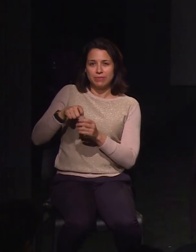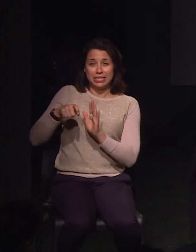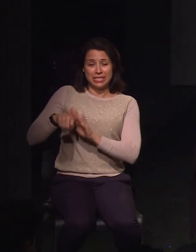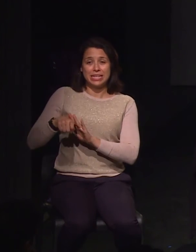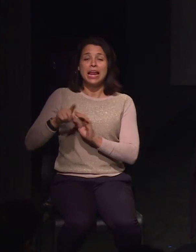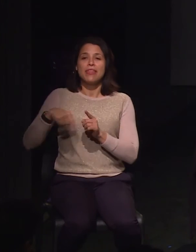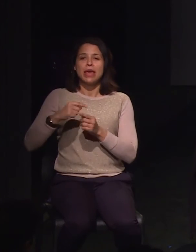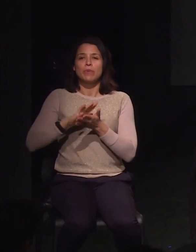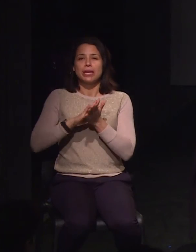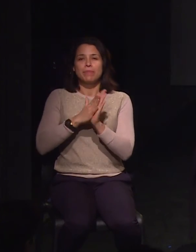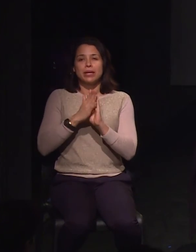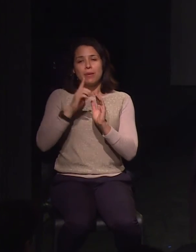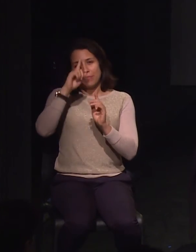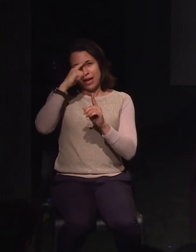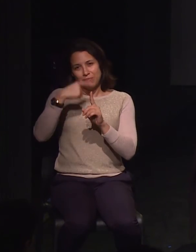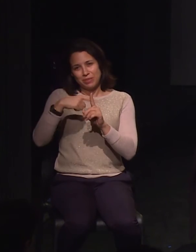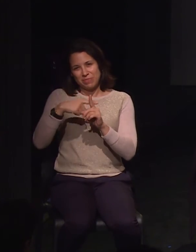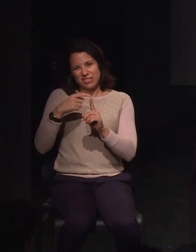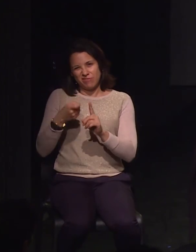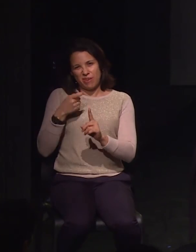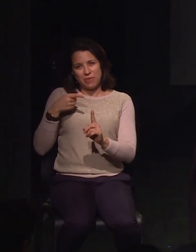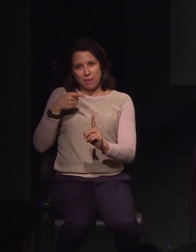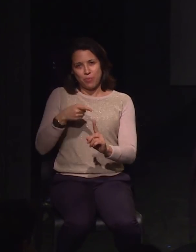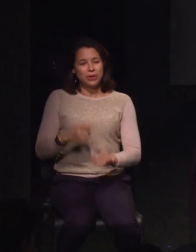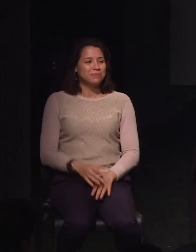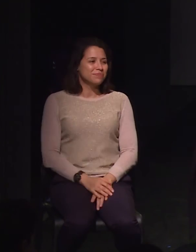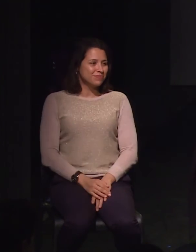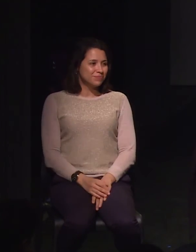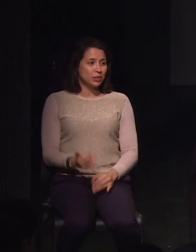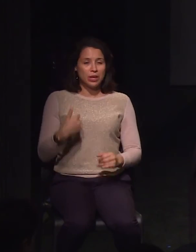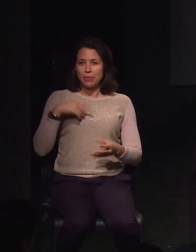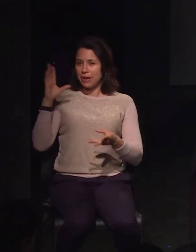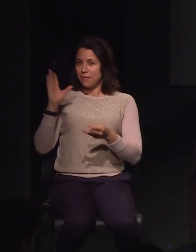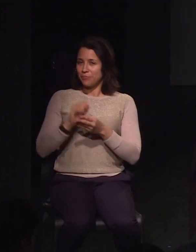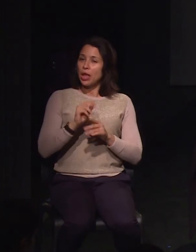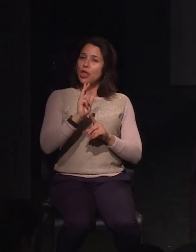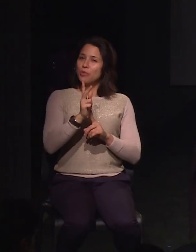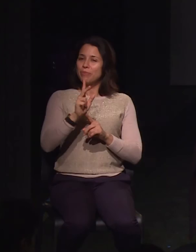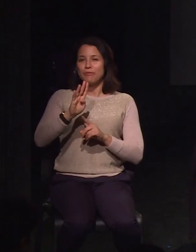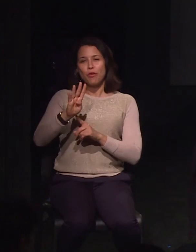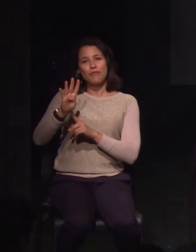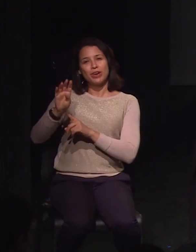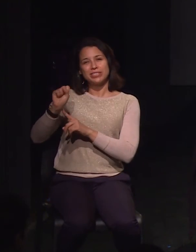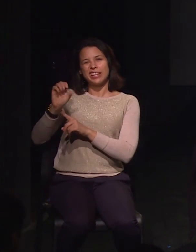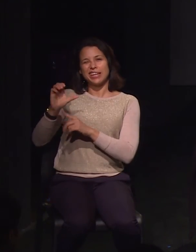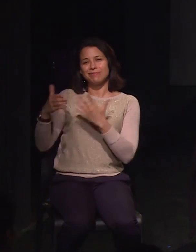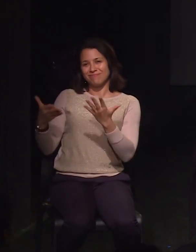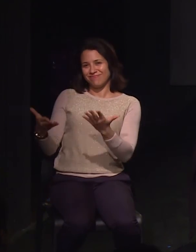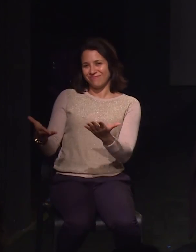Afa: Absolutely. Damian: So we have a grand total of three minutes forty-four seconds, so what I suggest